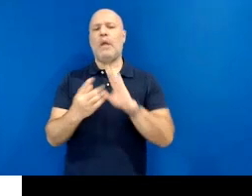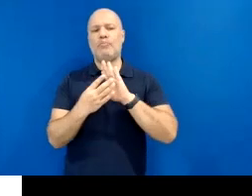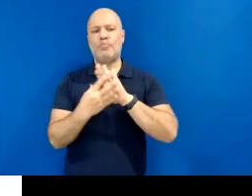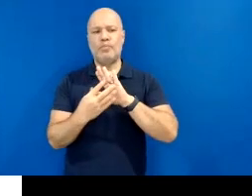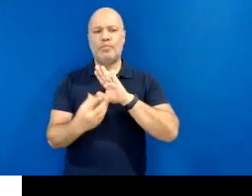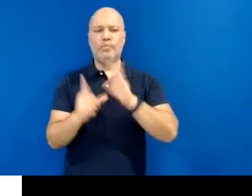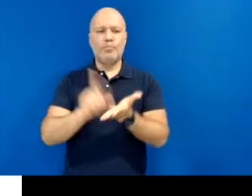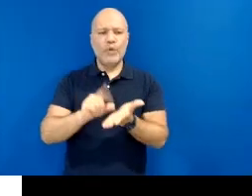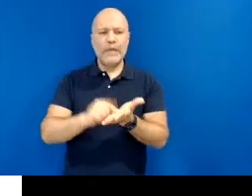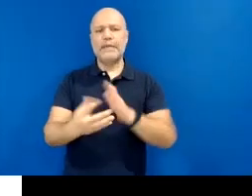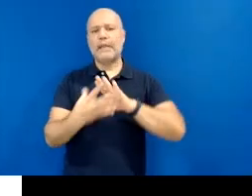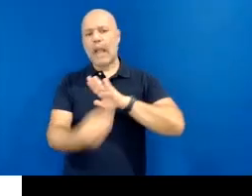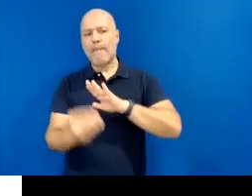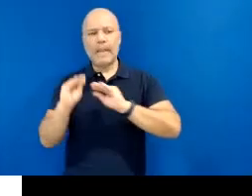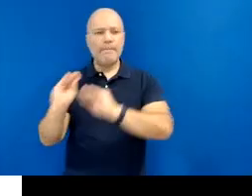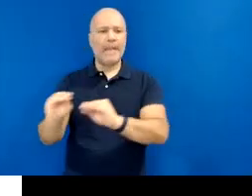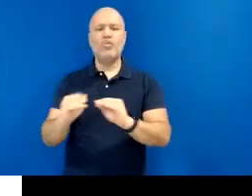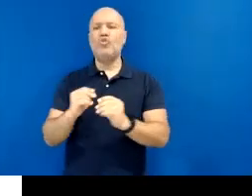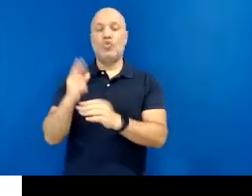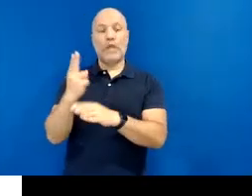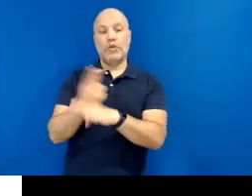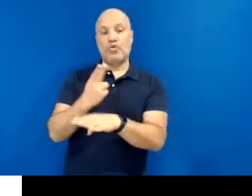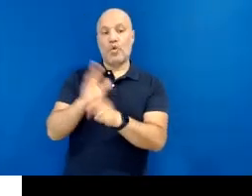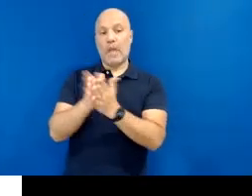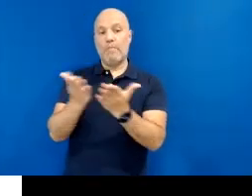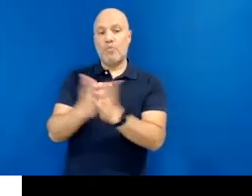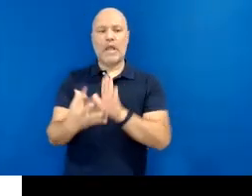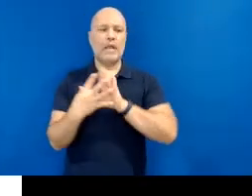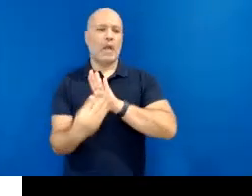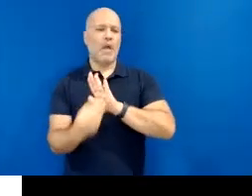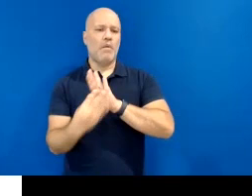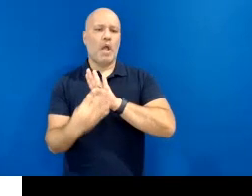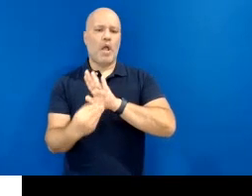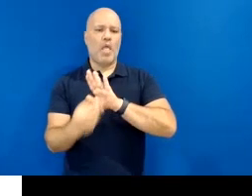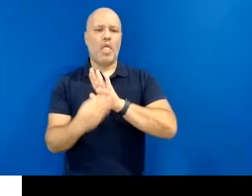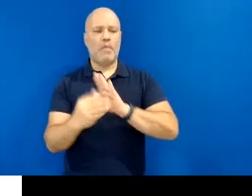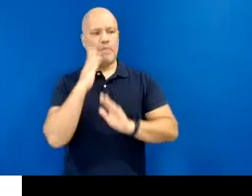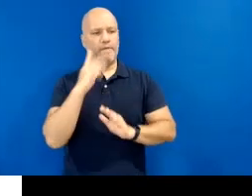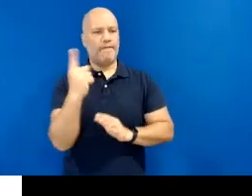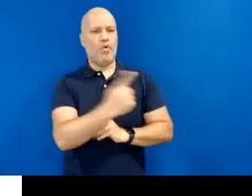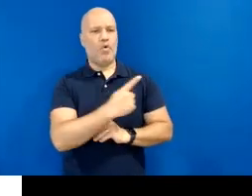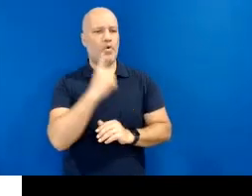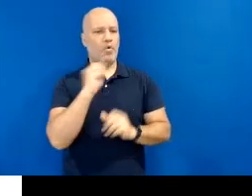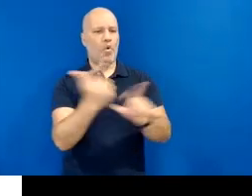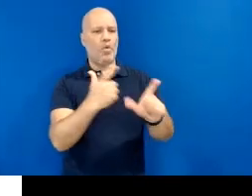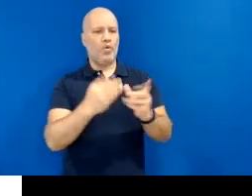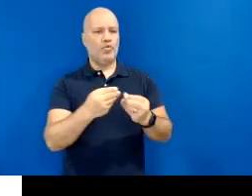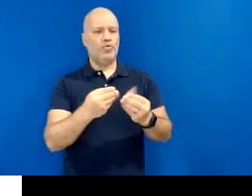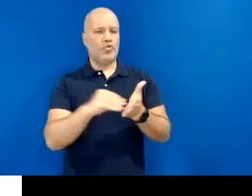So you can take that book and make as many copies for your students as you need to. You can't make any edits to it, but you can pull out chapters